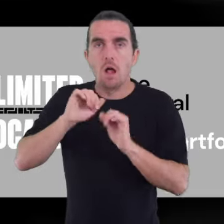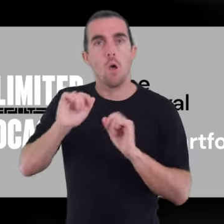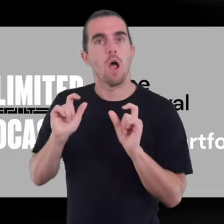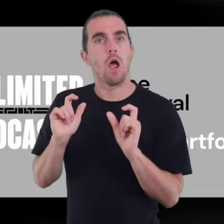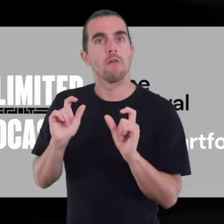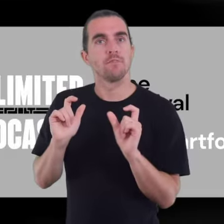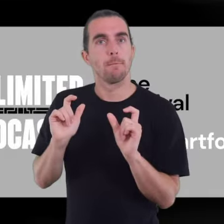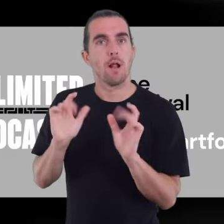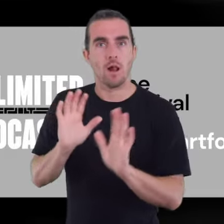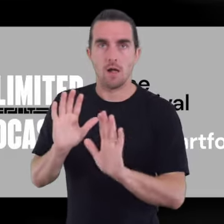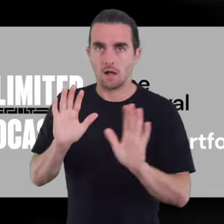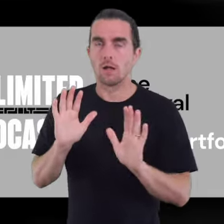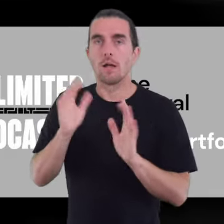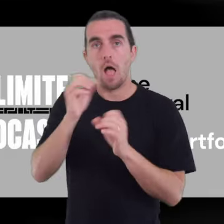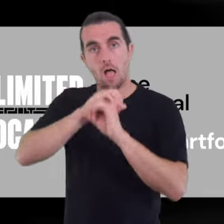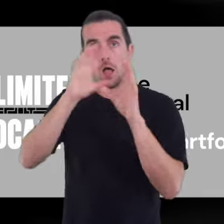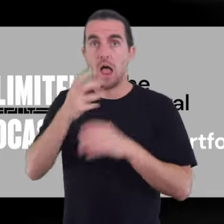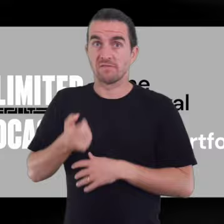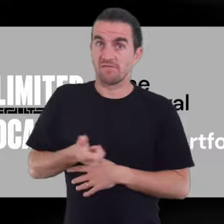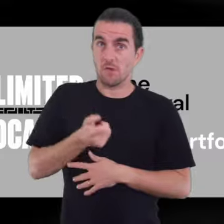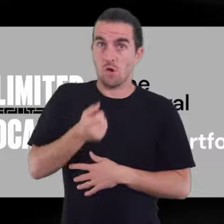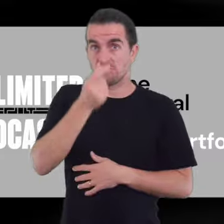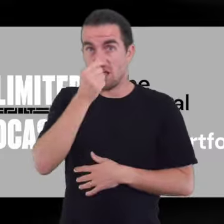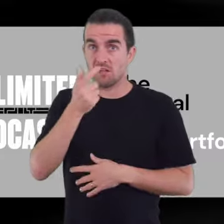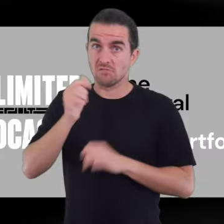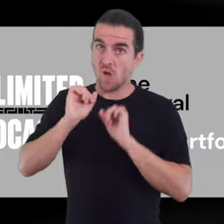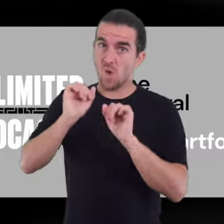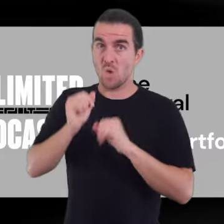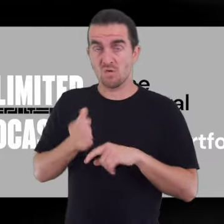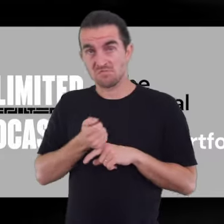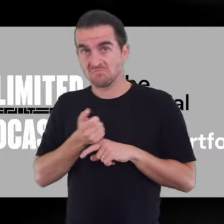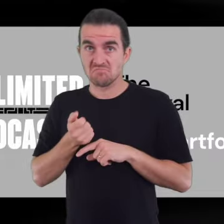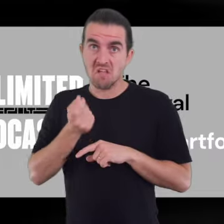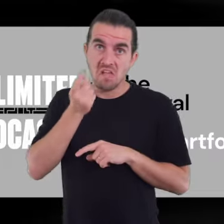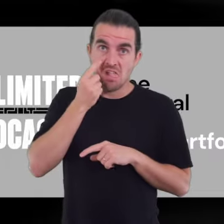With this, my idea is that if you have a phone, you can go and do this and just find your own space